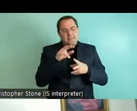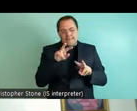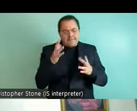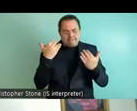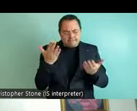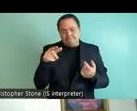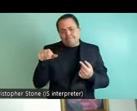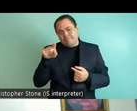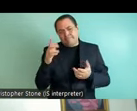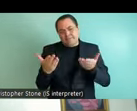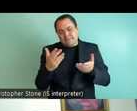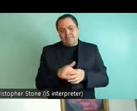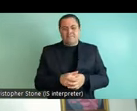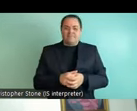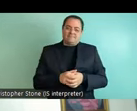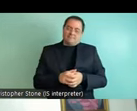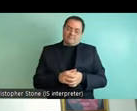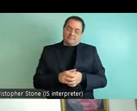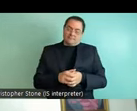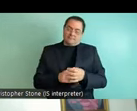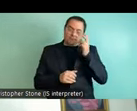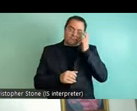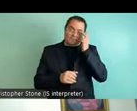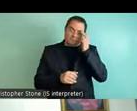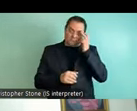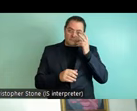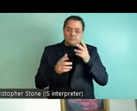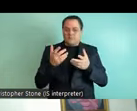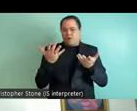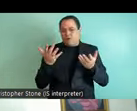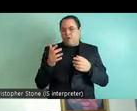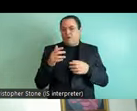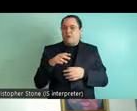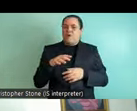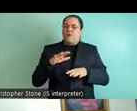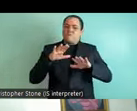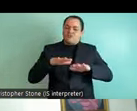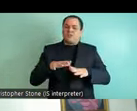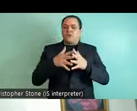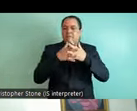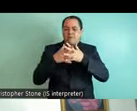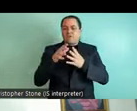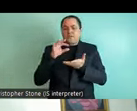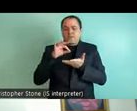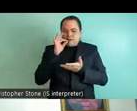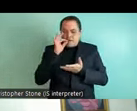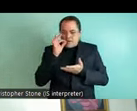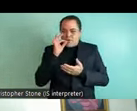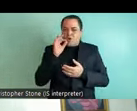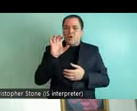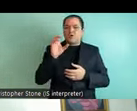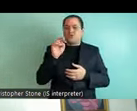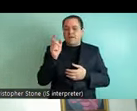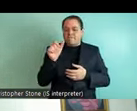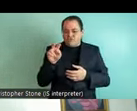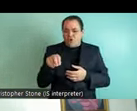aside the access Corporation, we have so British American Tobacco Chevron Dina's mobile unit